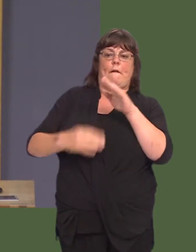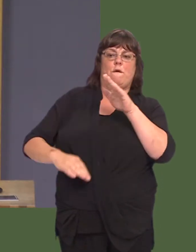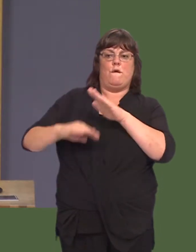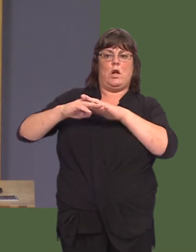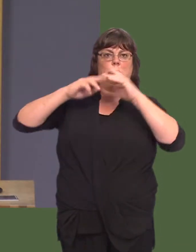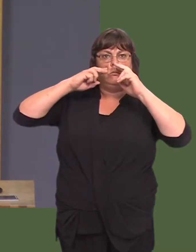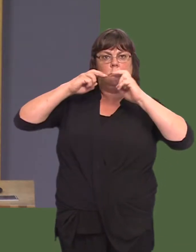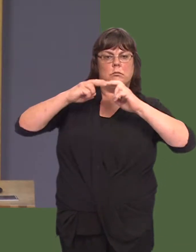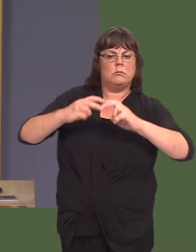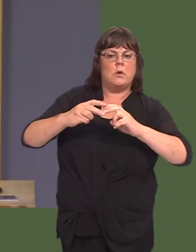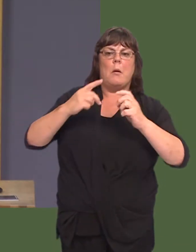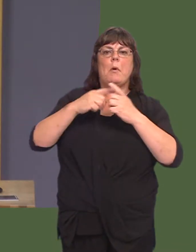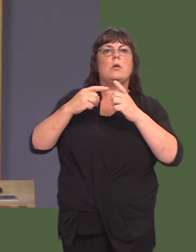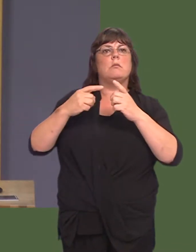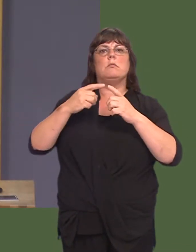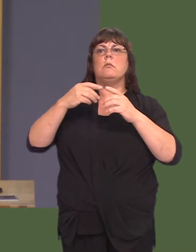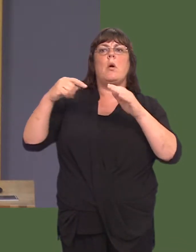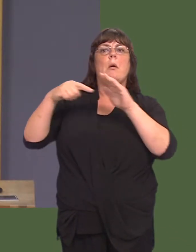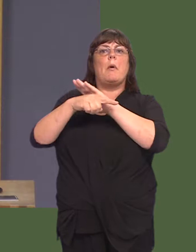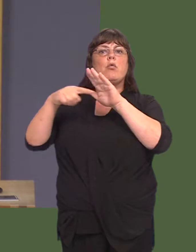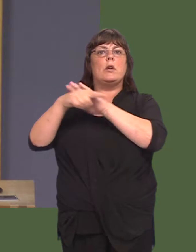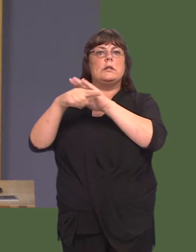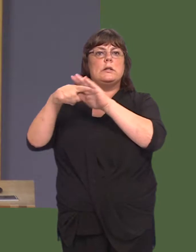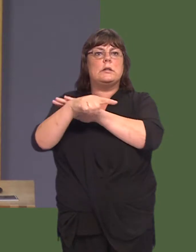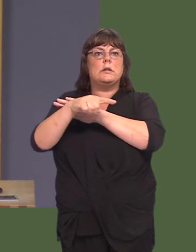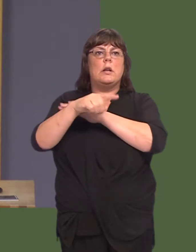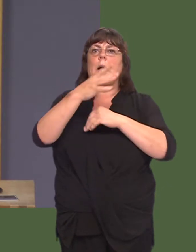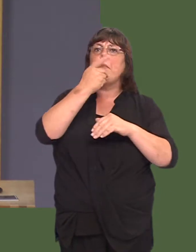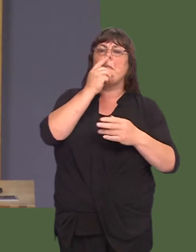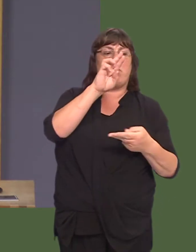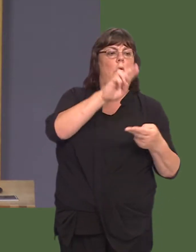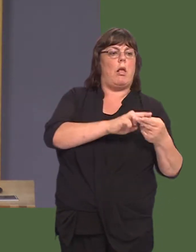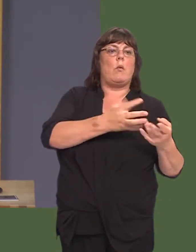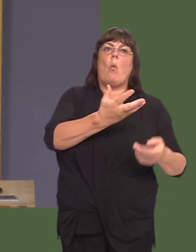in-depth study of the impact of migration upon wage levels at the lower end of the income